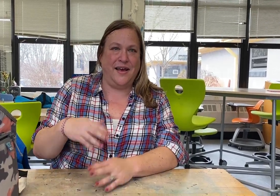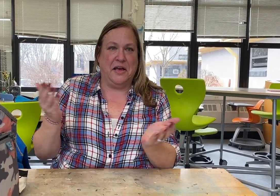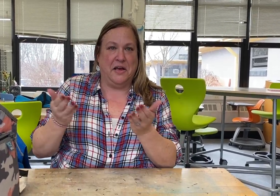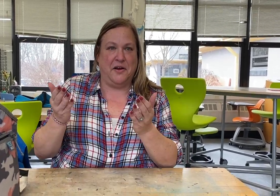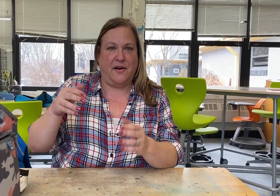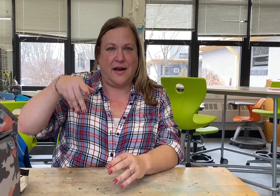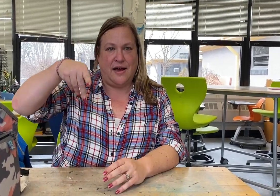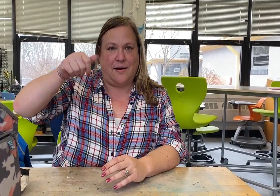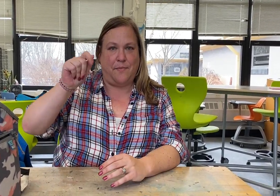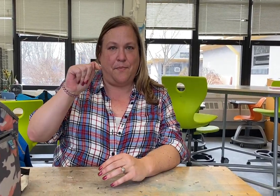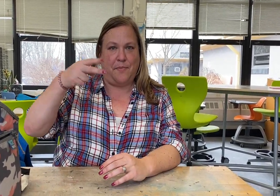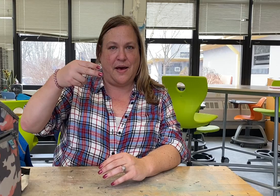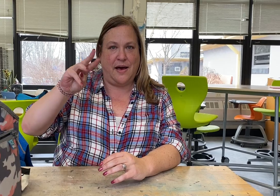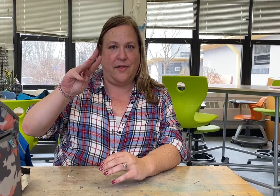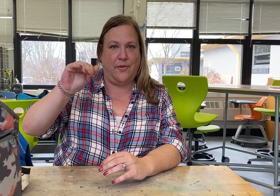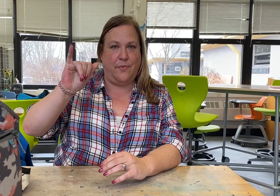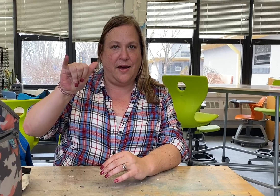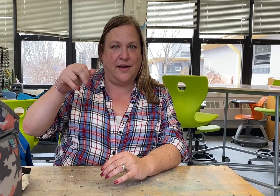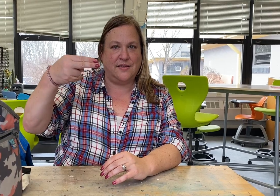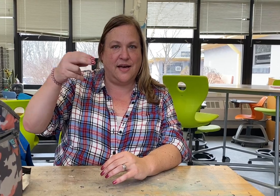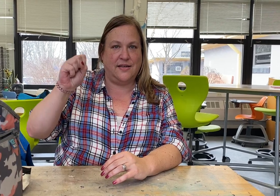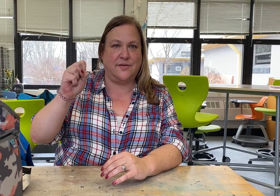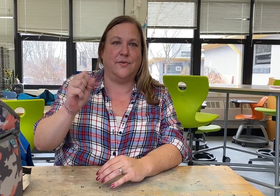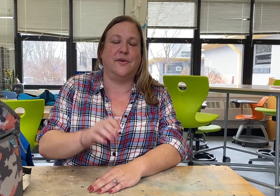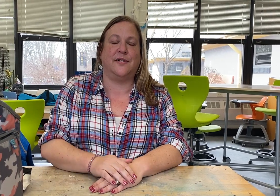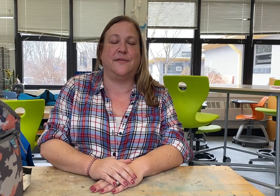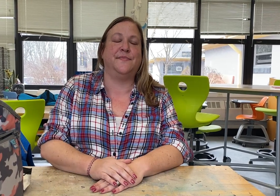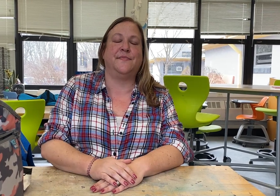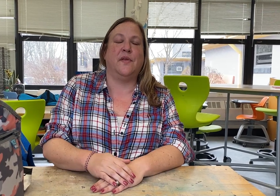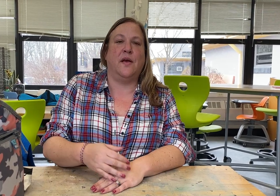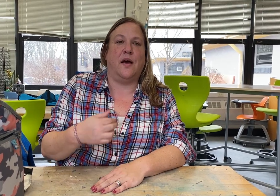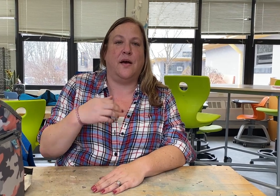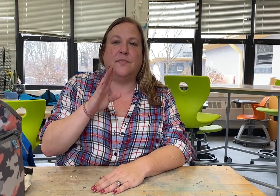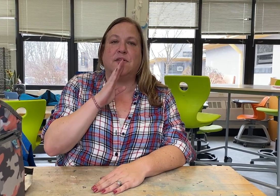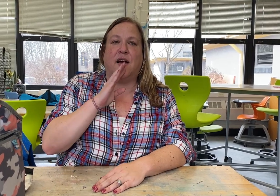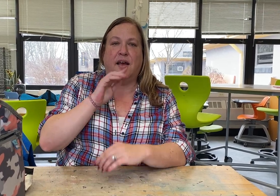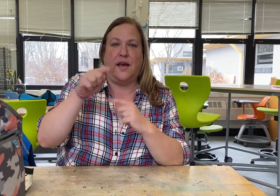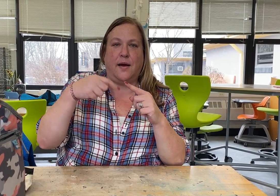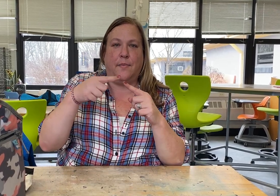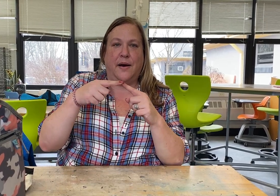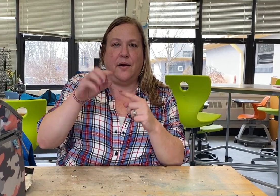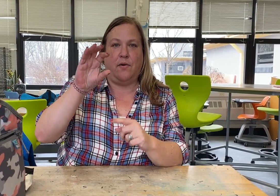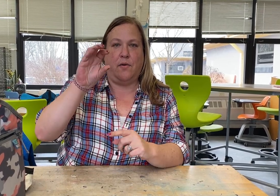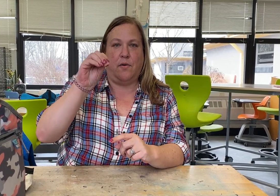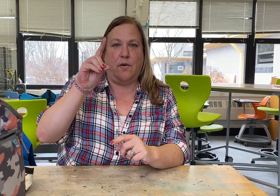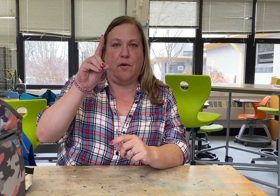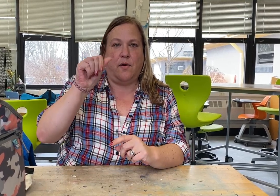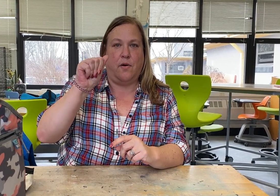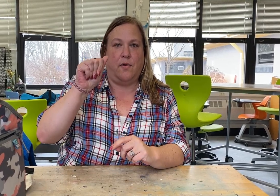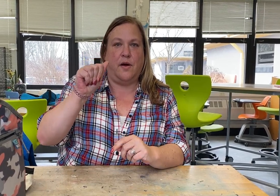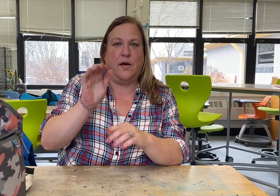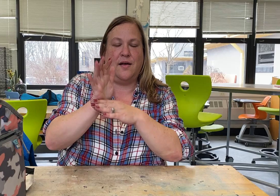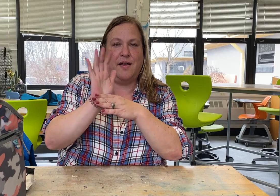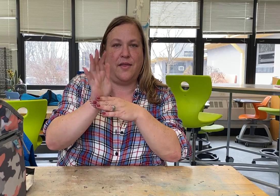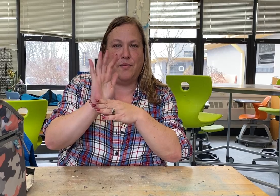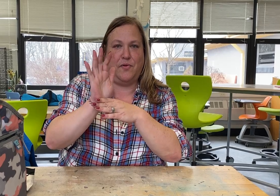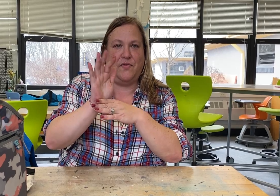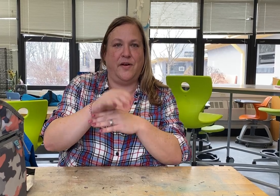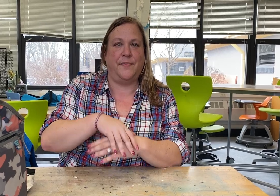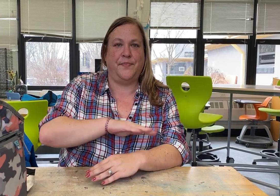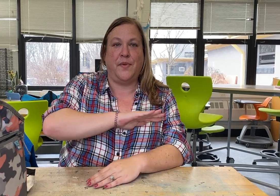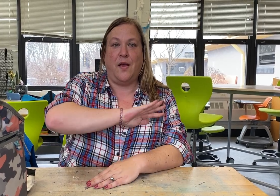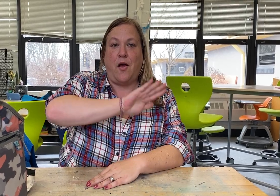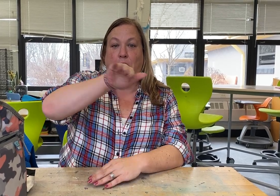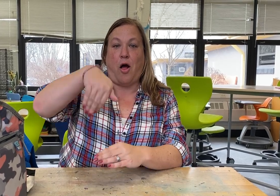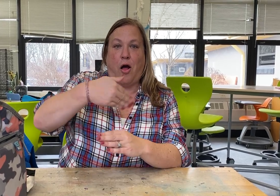Here at Pathways High School, I’m talking about CODA, the movie.